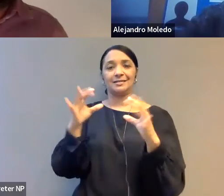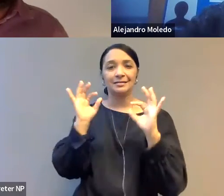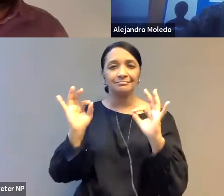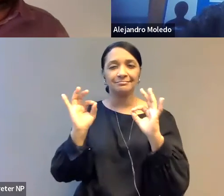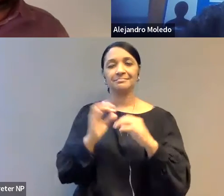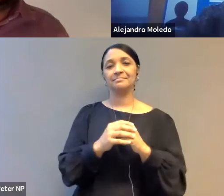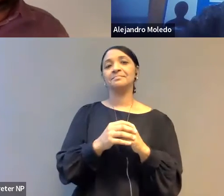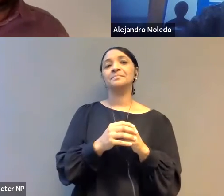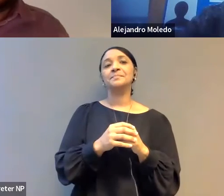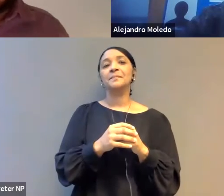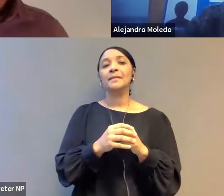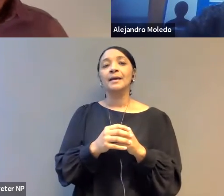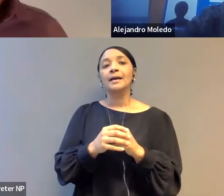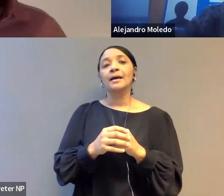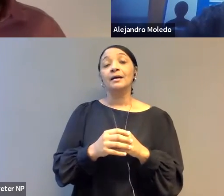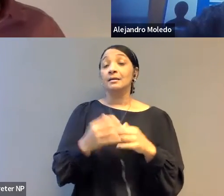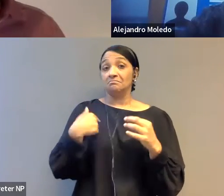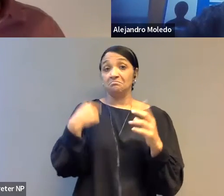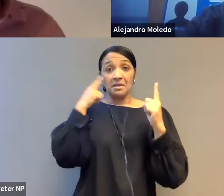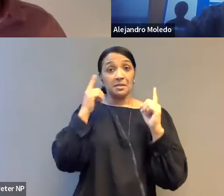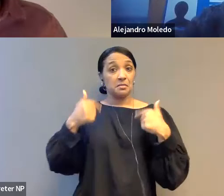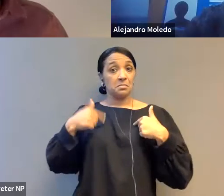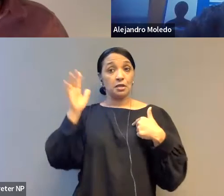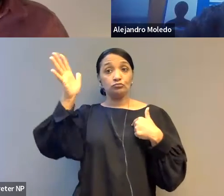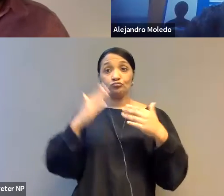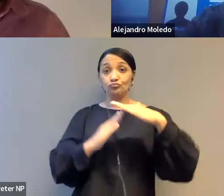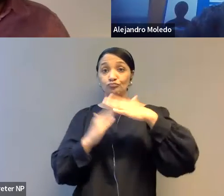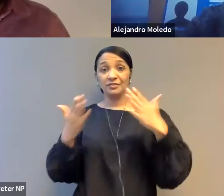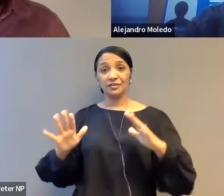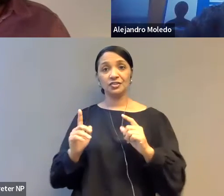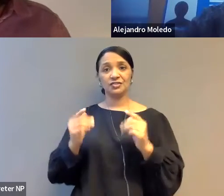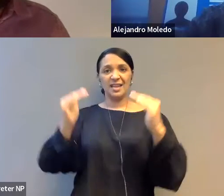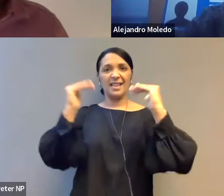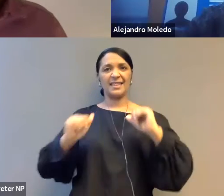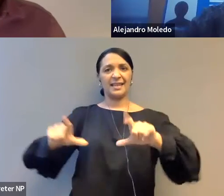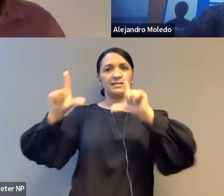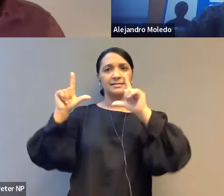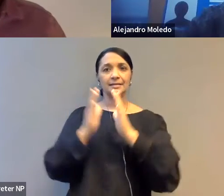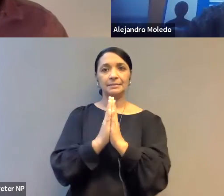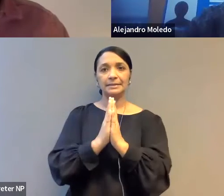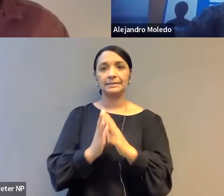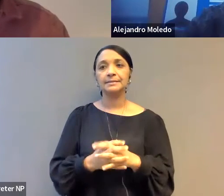I think that's all from my side. André, can you pass to the next slide? I think so.